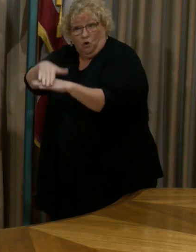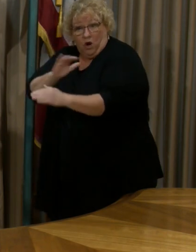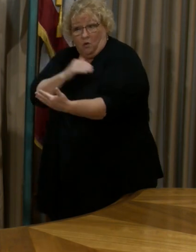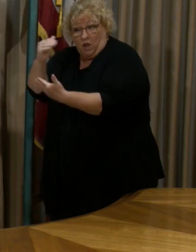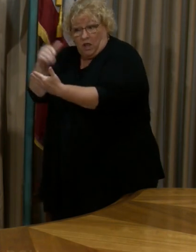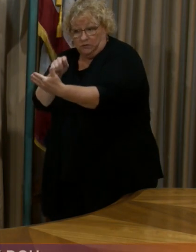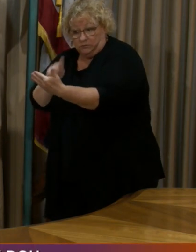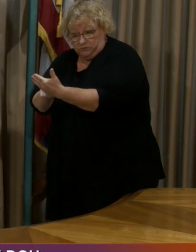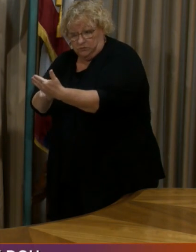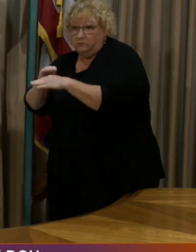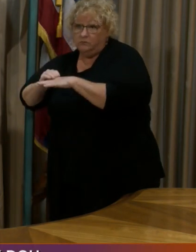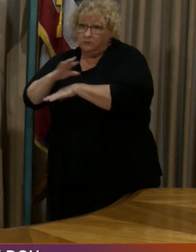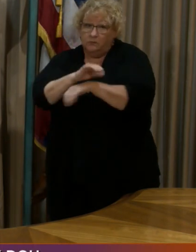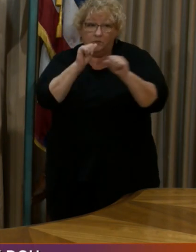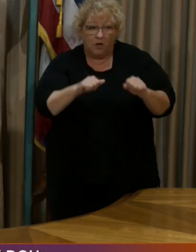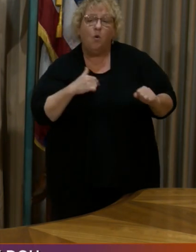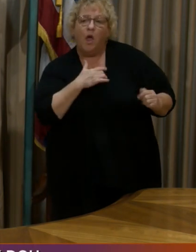HAVE BEEN INVOLVED IN AN